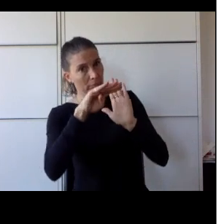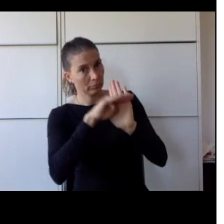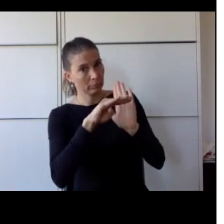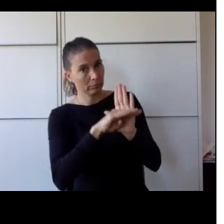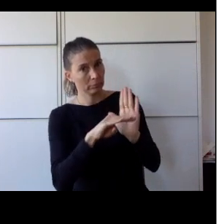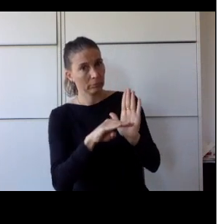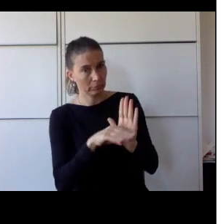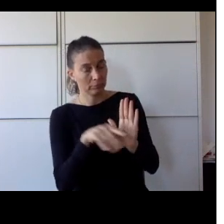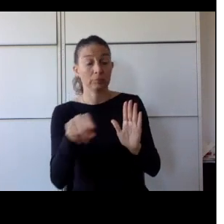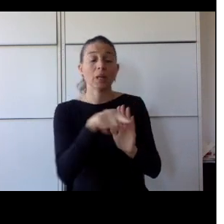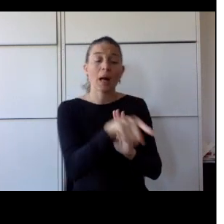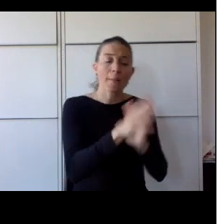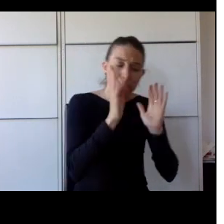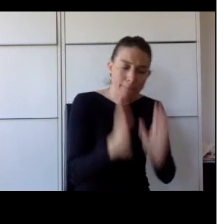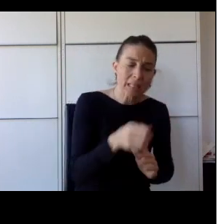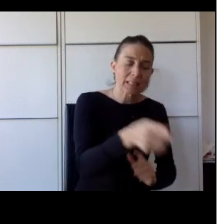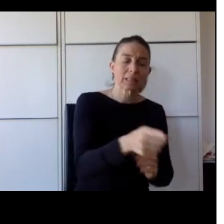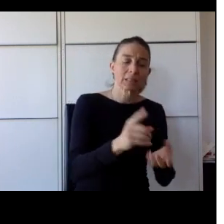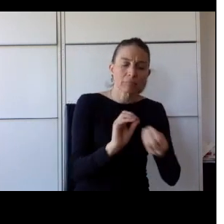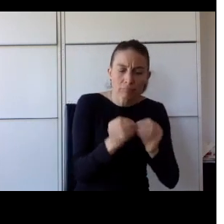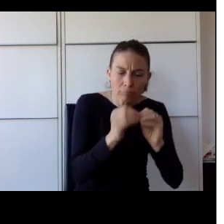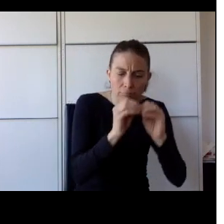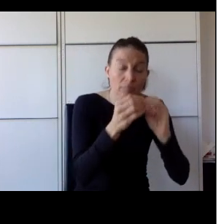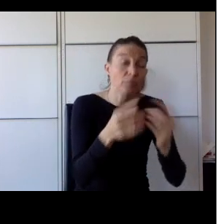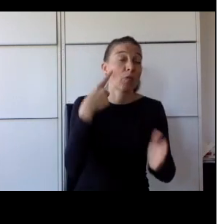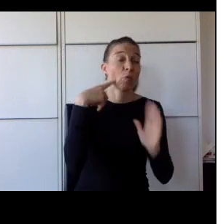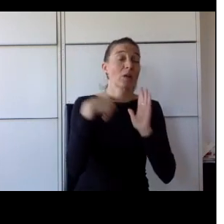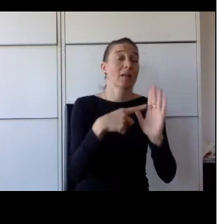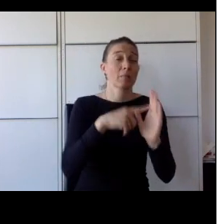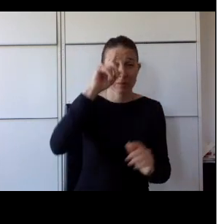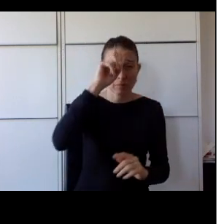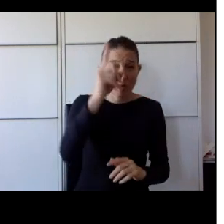So, for instance, a Smartphone and electronic communication service